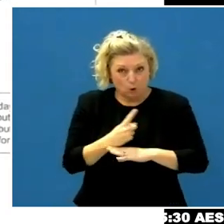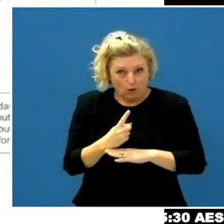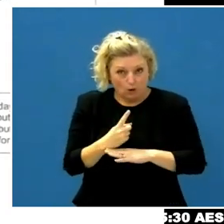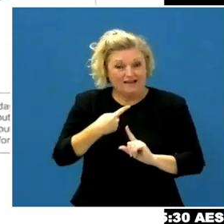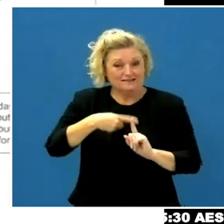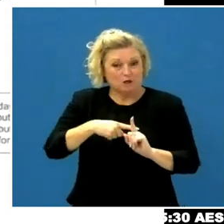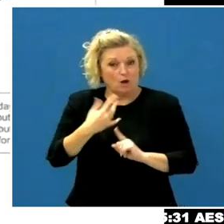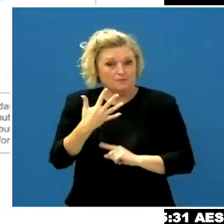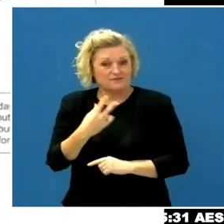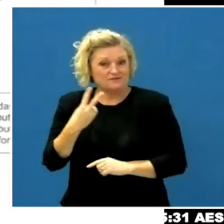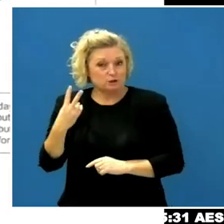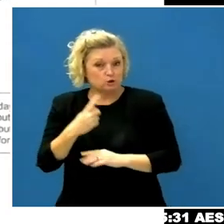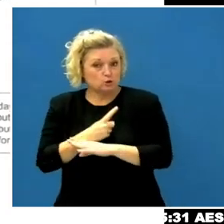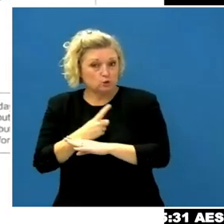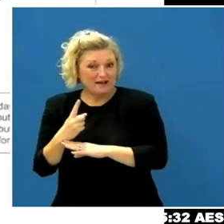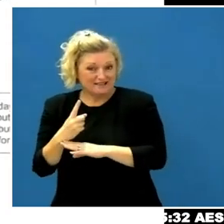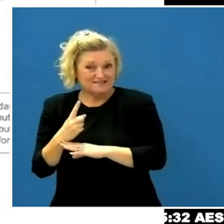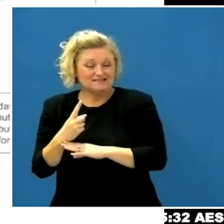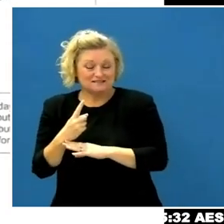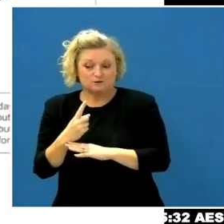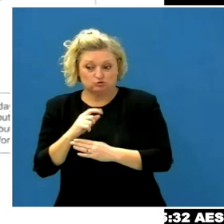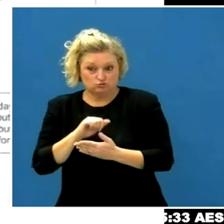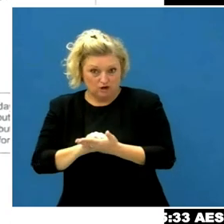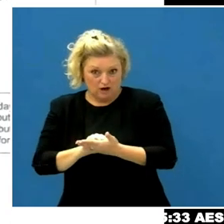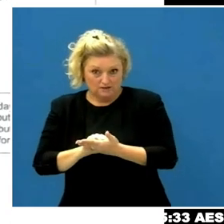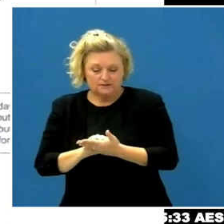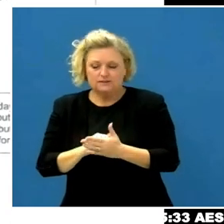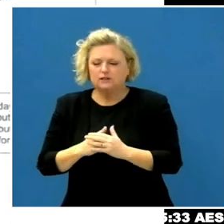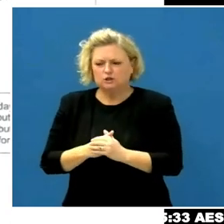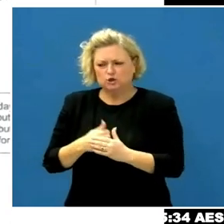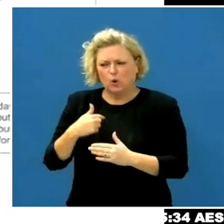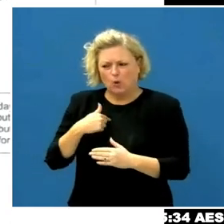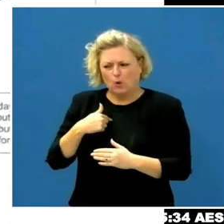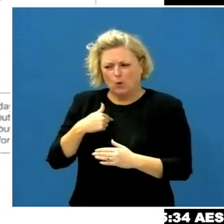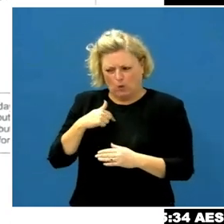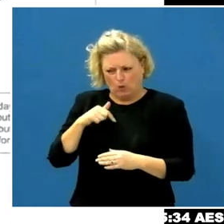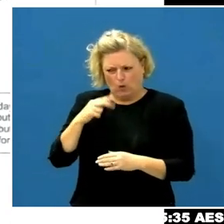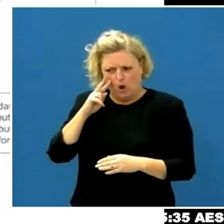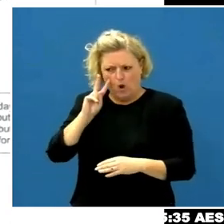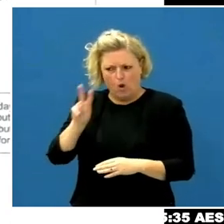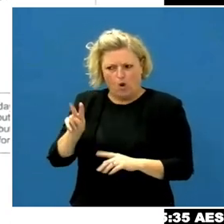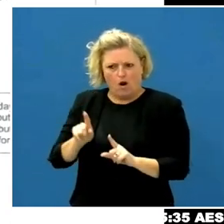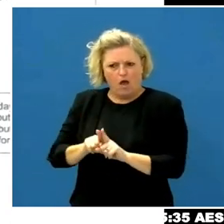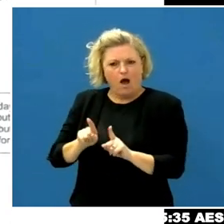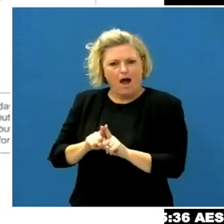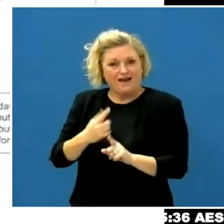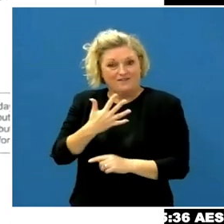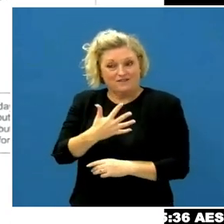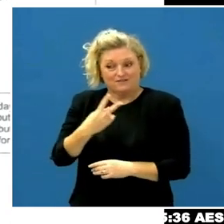Mm-hmm. MR FOGARTY: So the assumption there is that for 52 weeks of the year, he